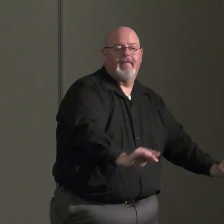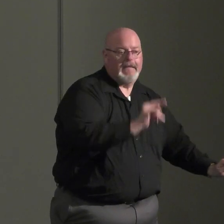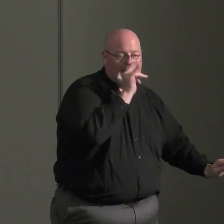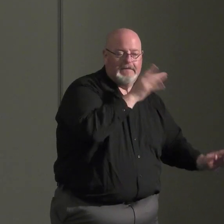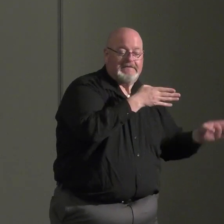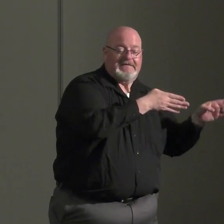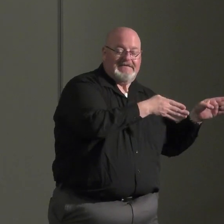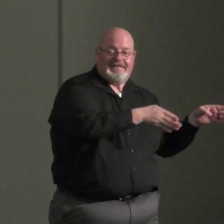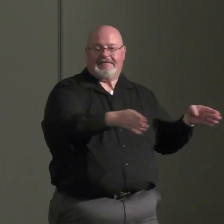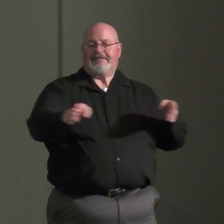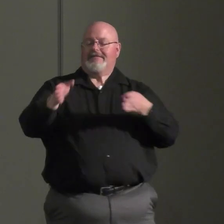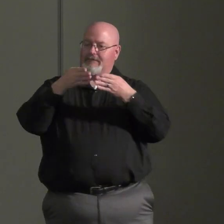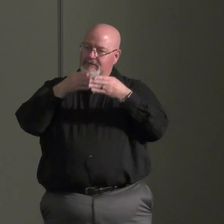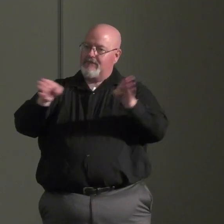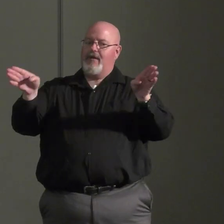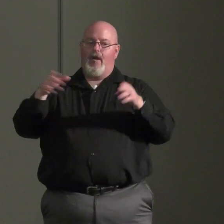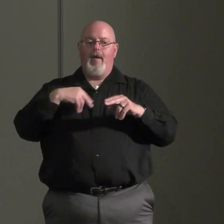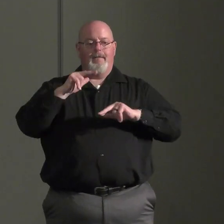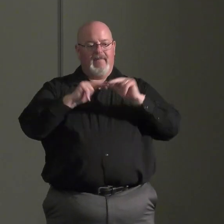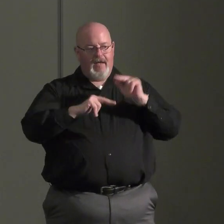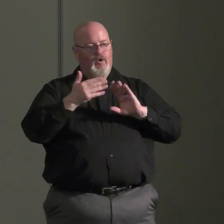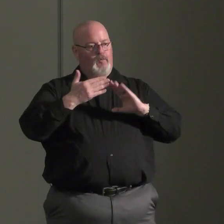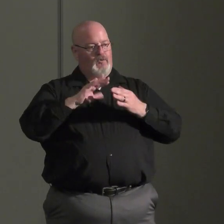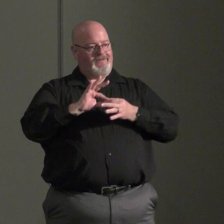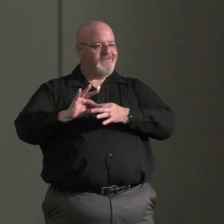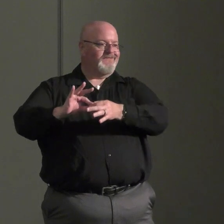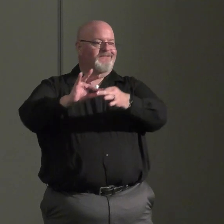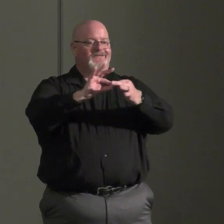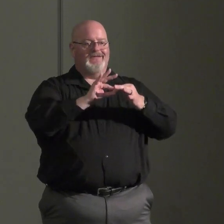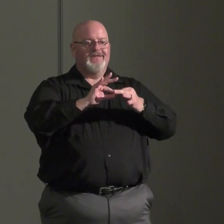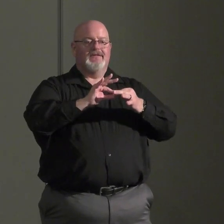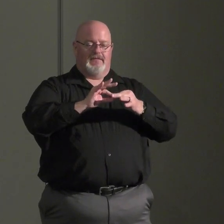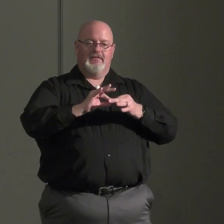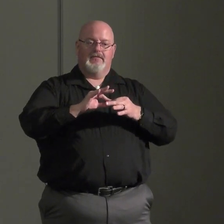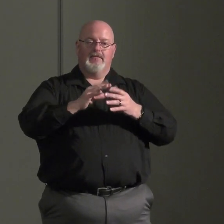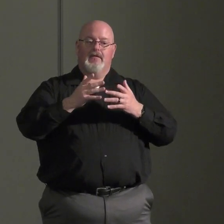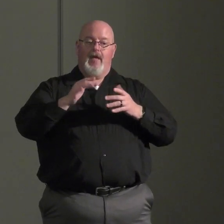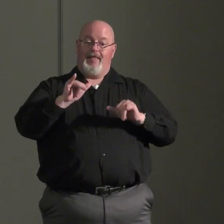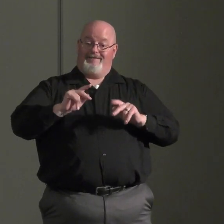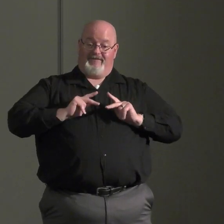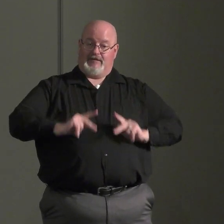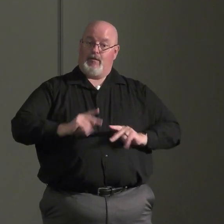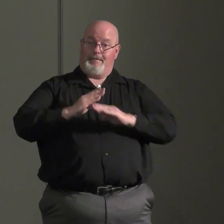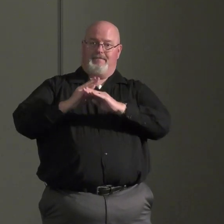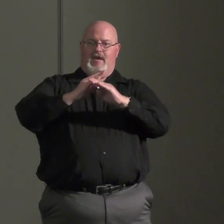and we build community connections in that way and breakdown the physical barriers that lead